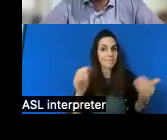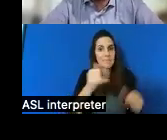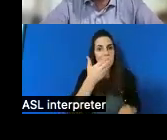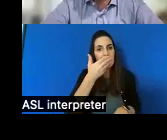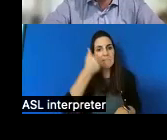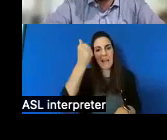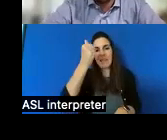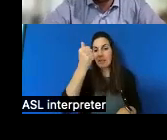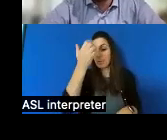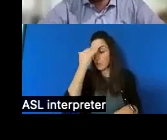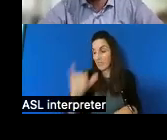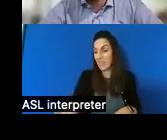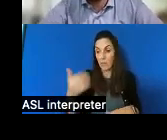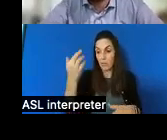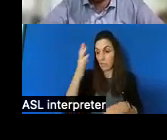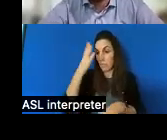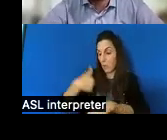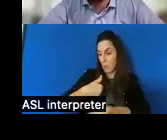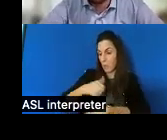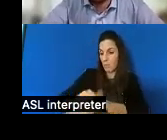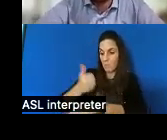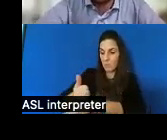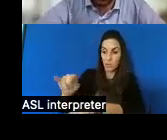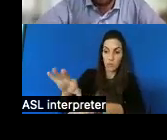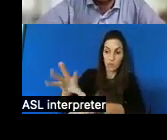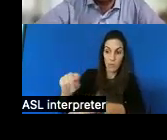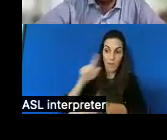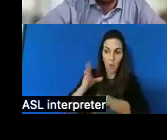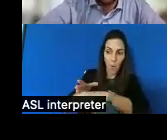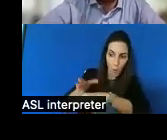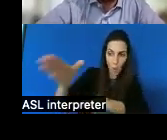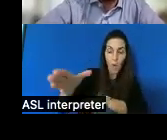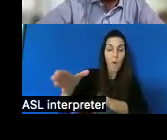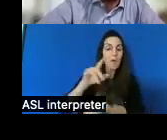into play and we want to leave assets above that amount in a trust and use enable account